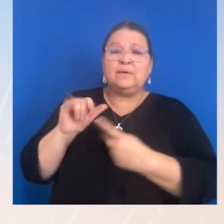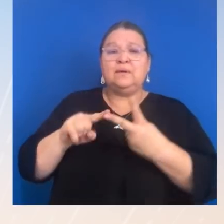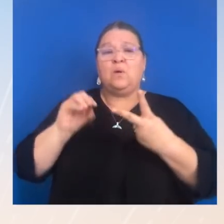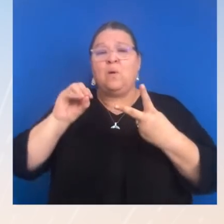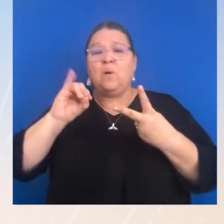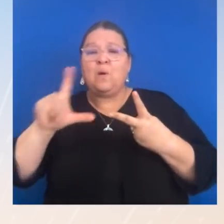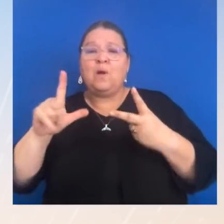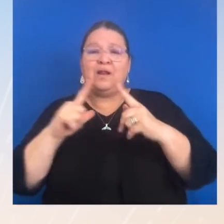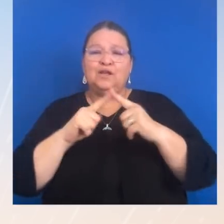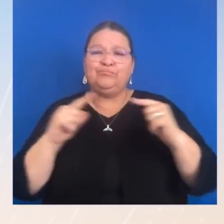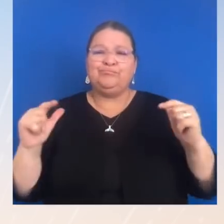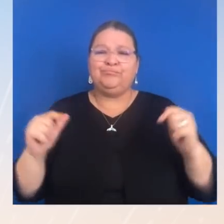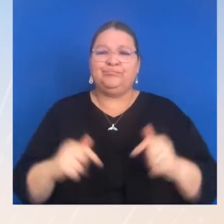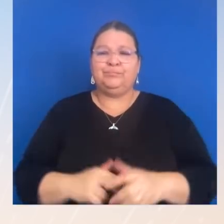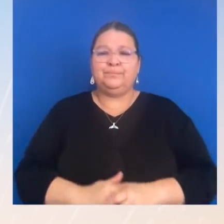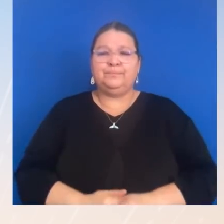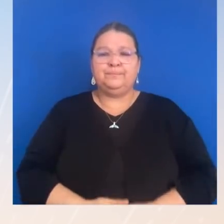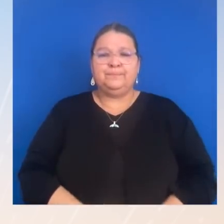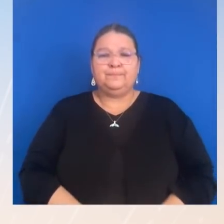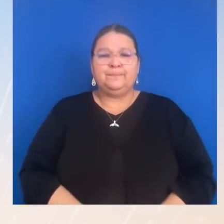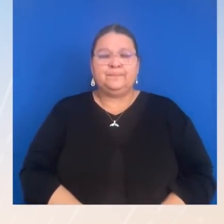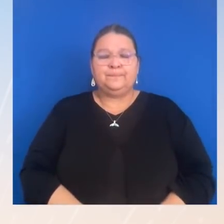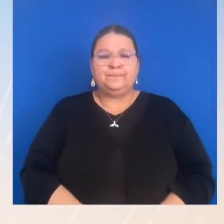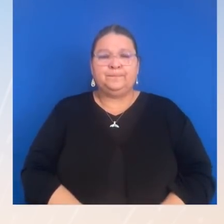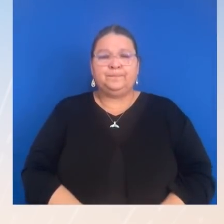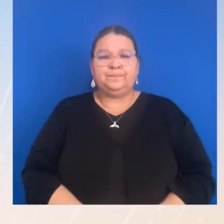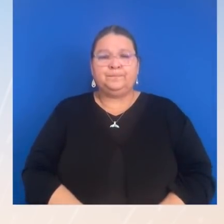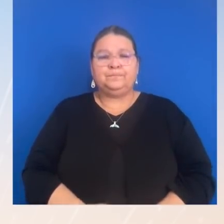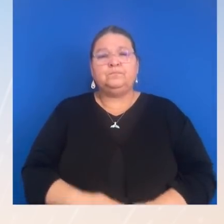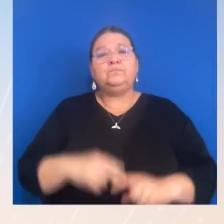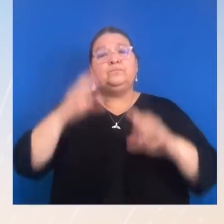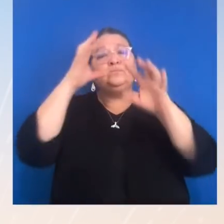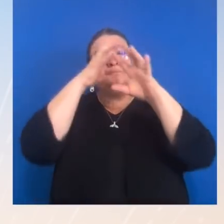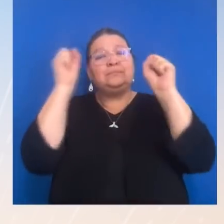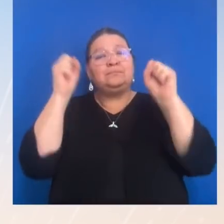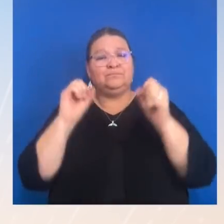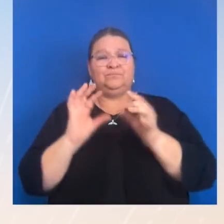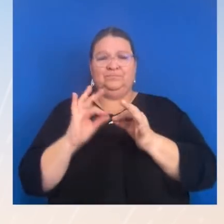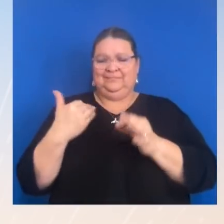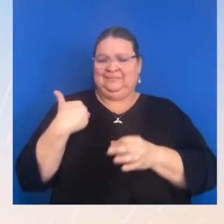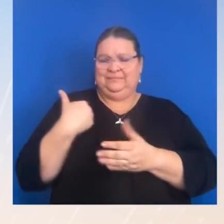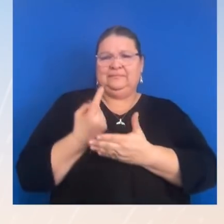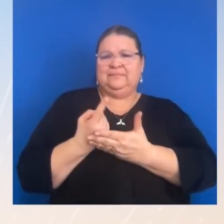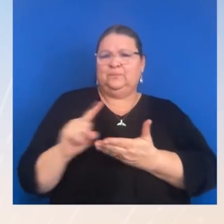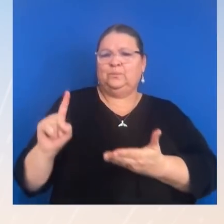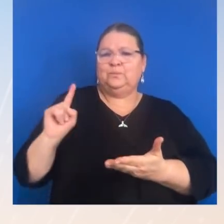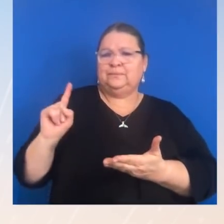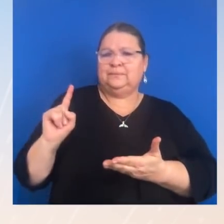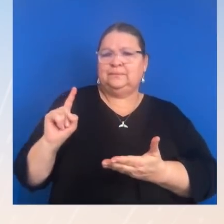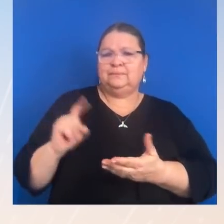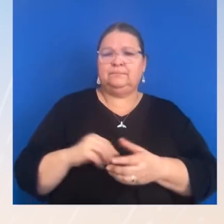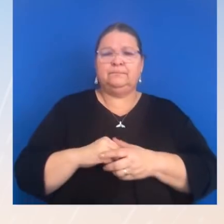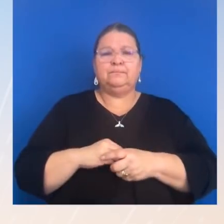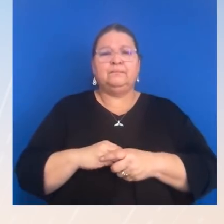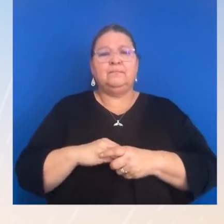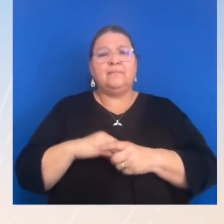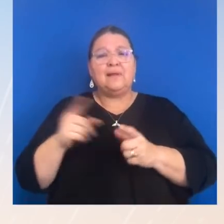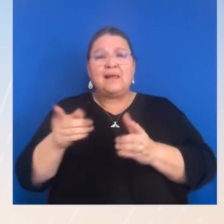You know, the President said earlier this week that American companies -- you know, he sort of urged them not to price gouge. Are you aware of any price gouging in gasoline